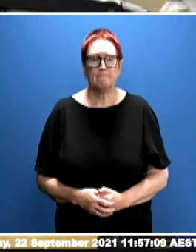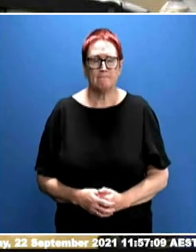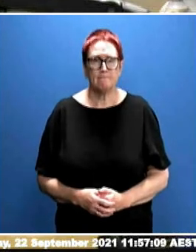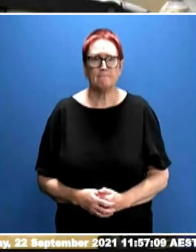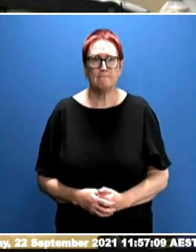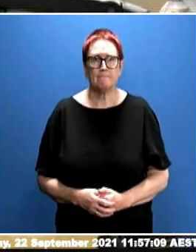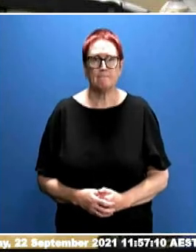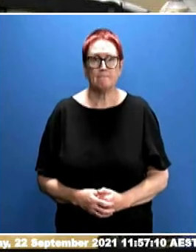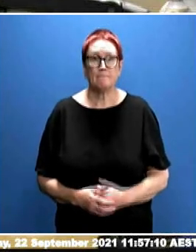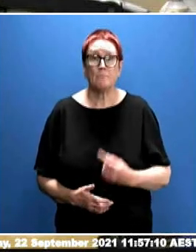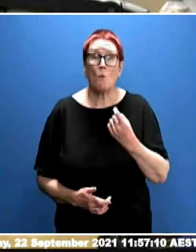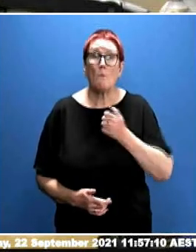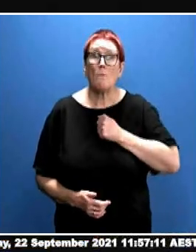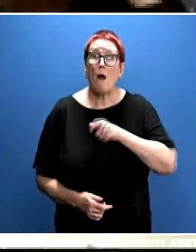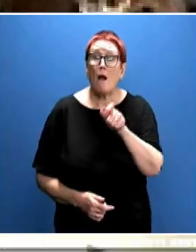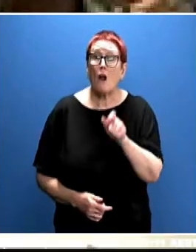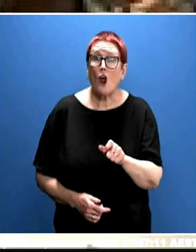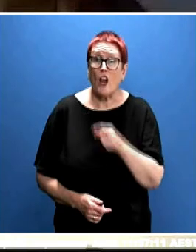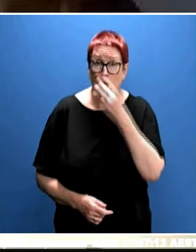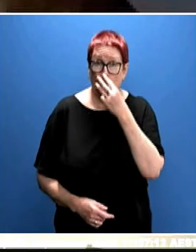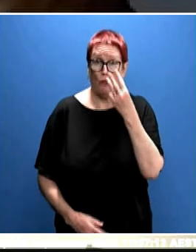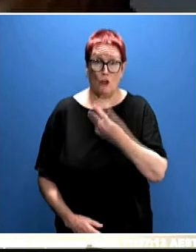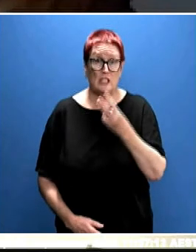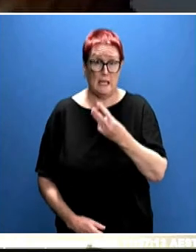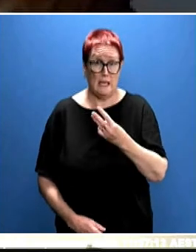Another one of my clients who's 13 years of age,